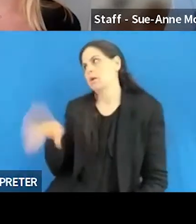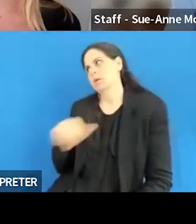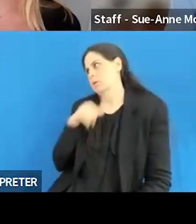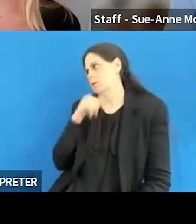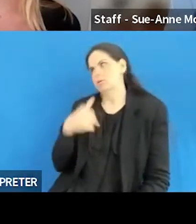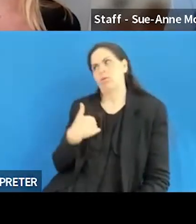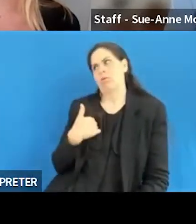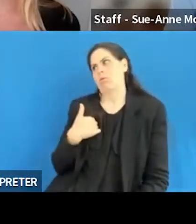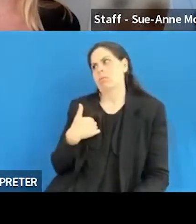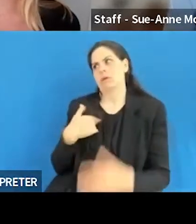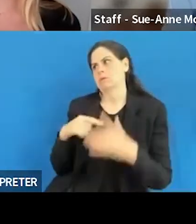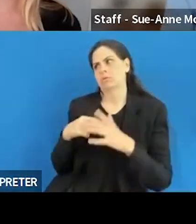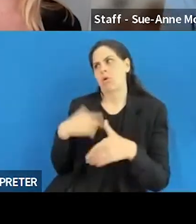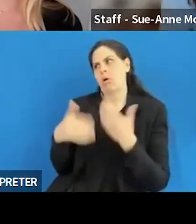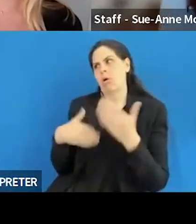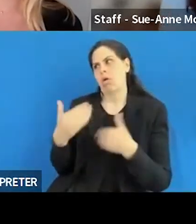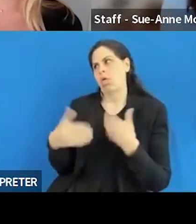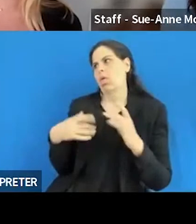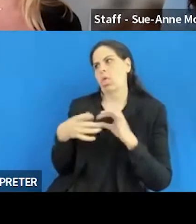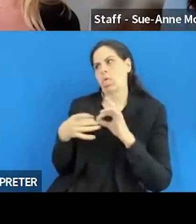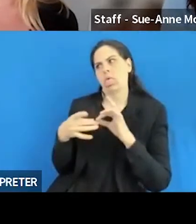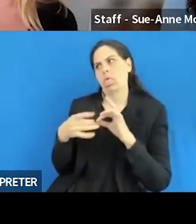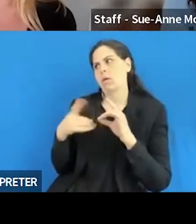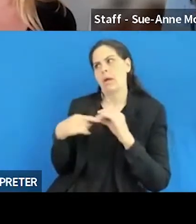We'll have another podcast about health care in America.